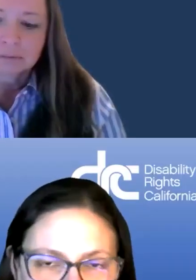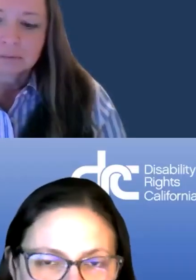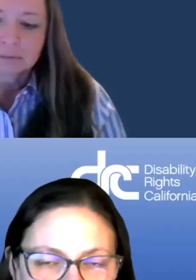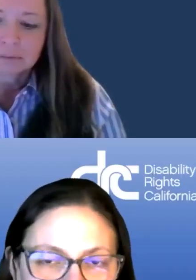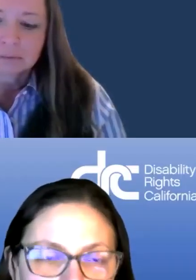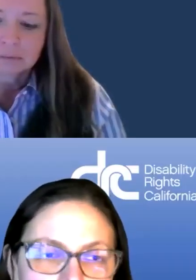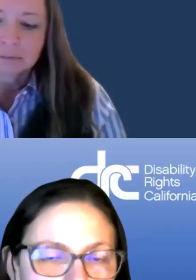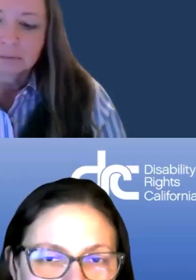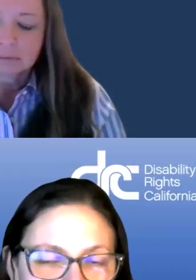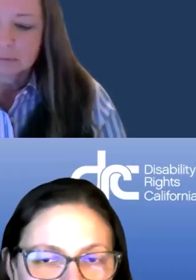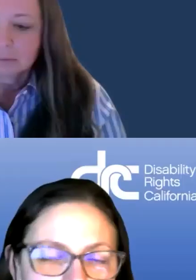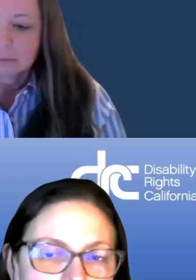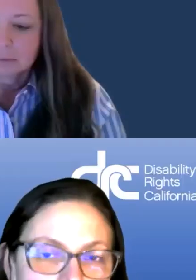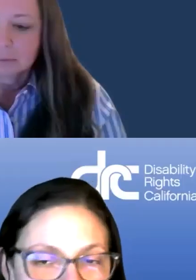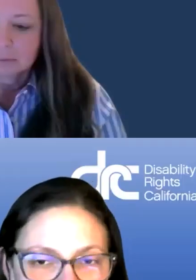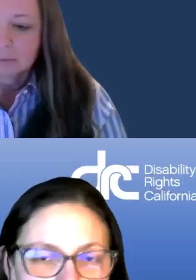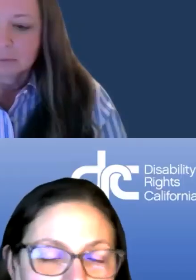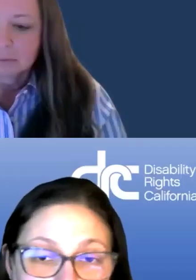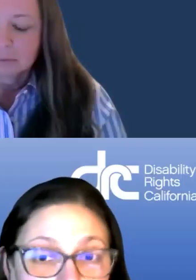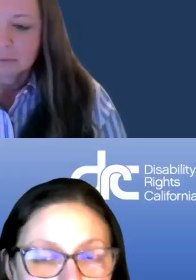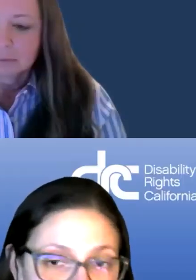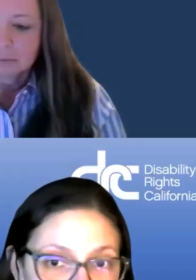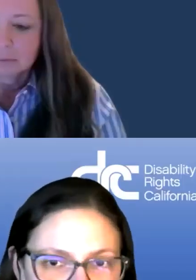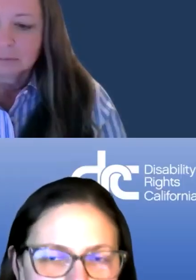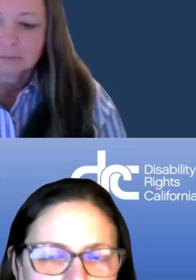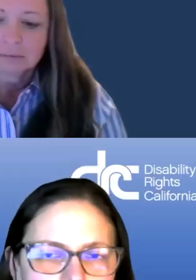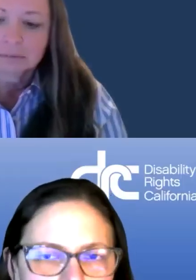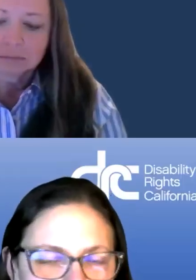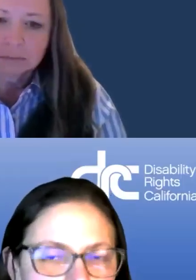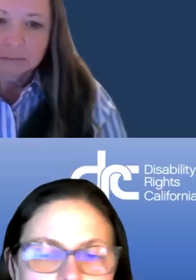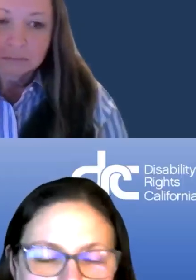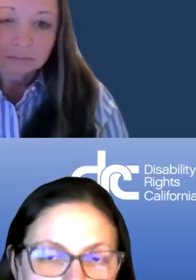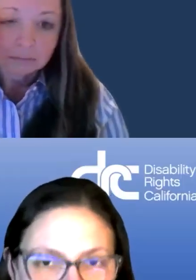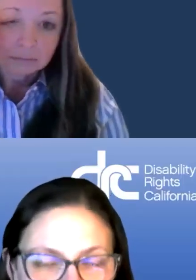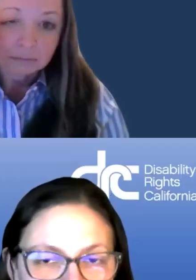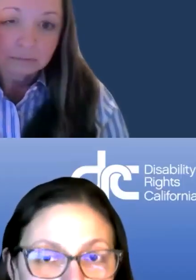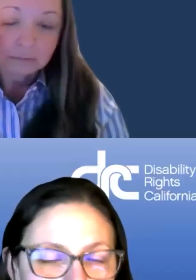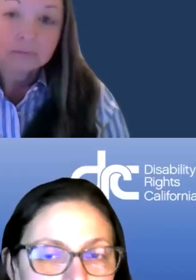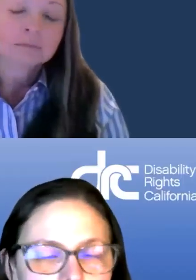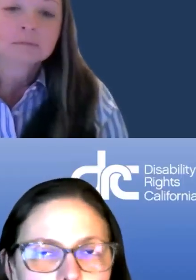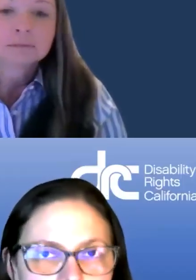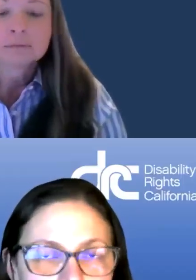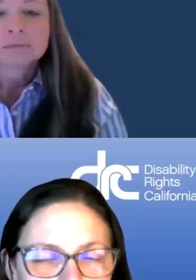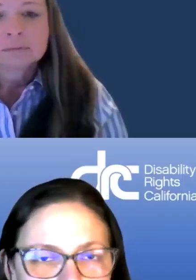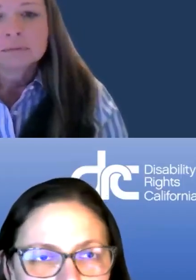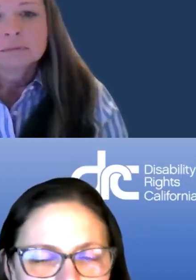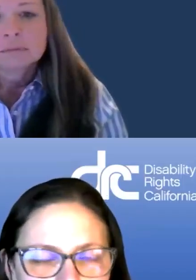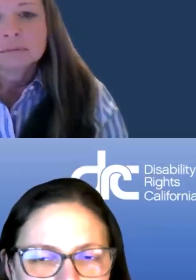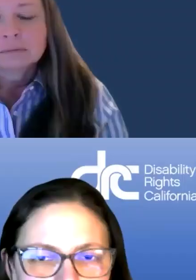to fulfill all the functions that it had been for years prior. And, you know, enforcing the civil rights of students with disabilities,